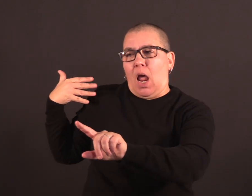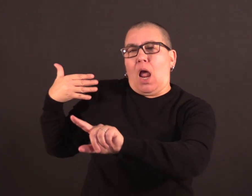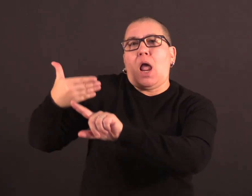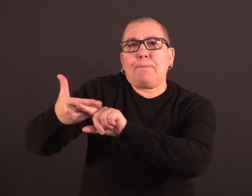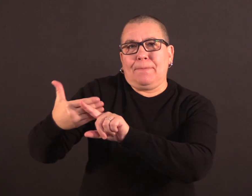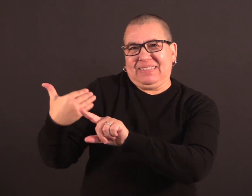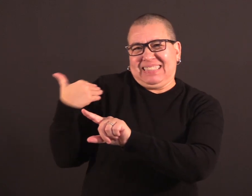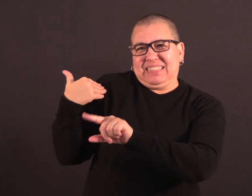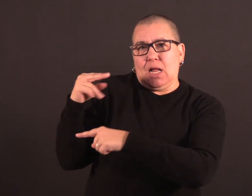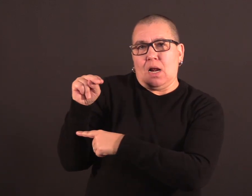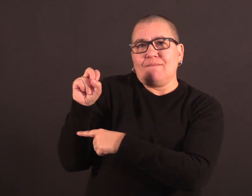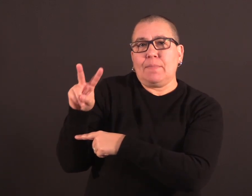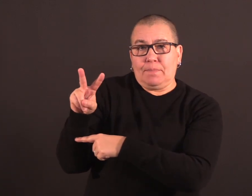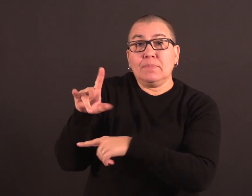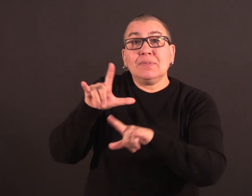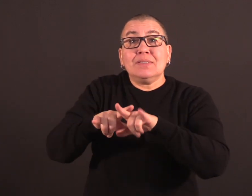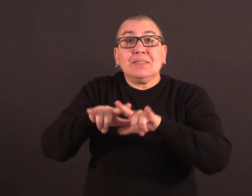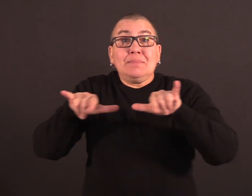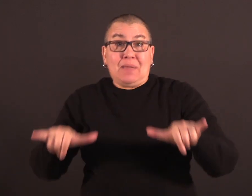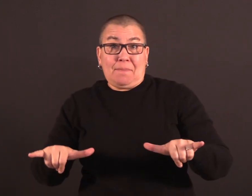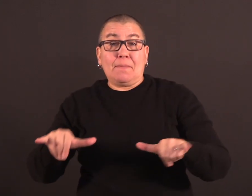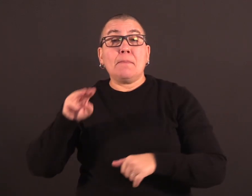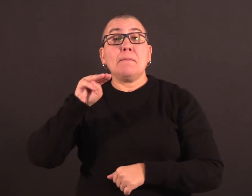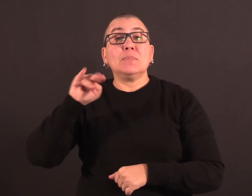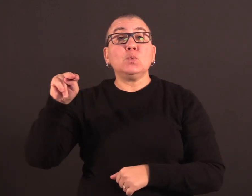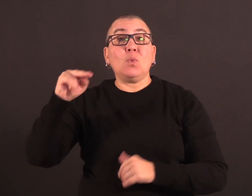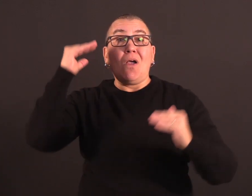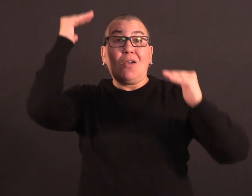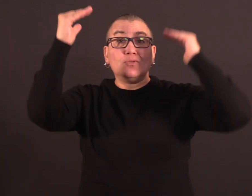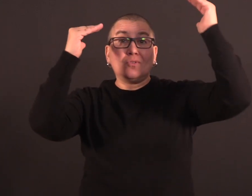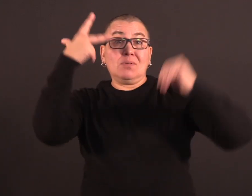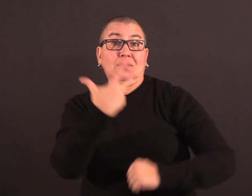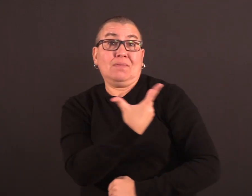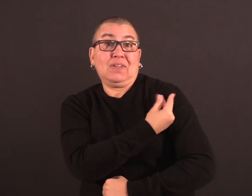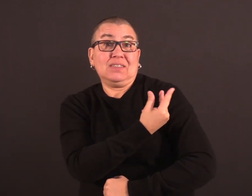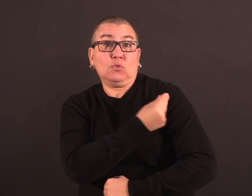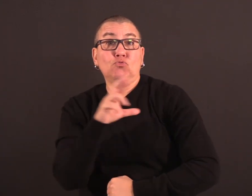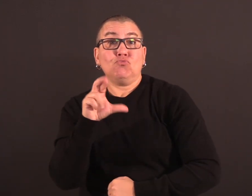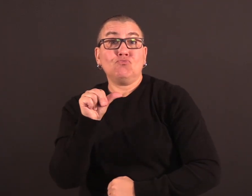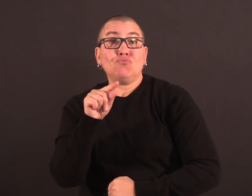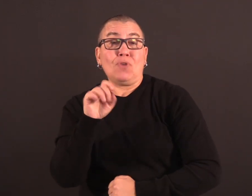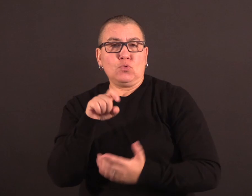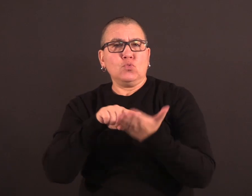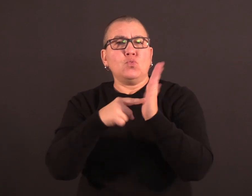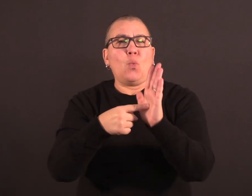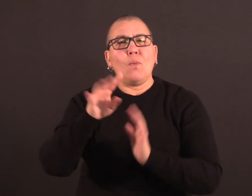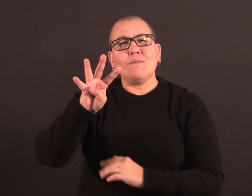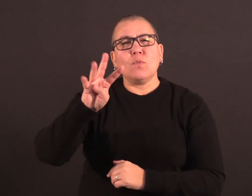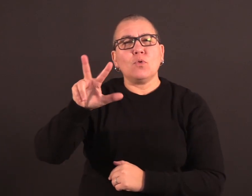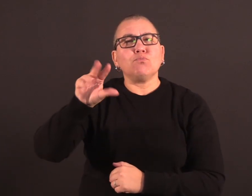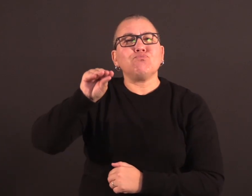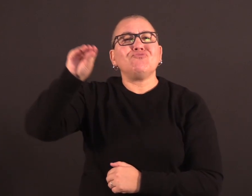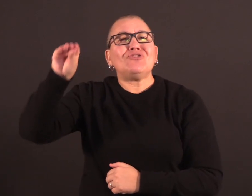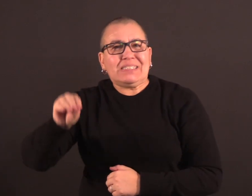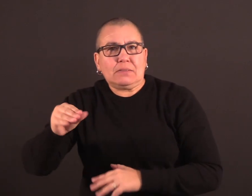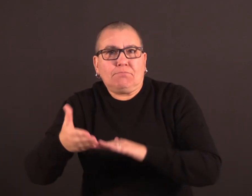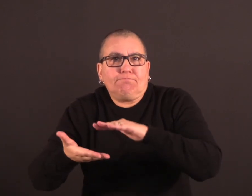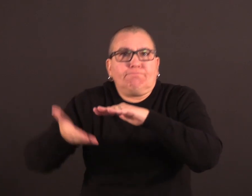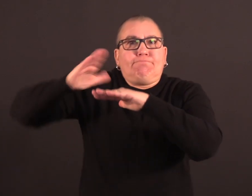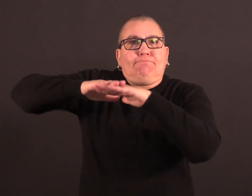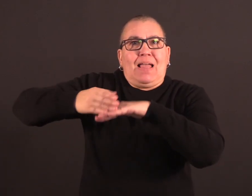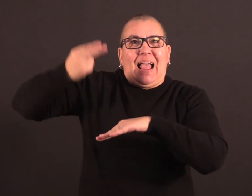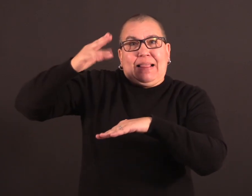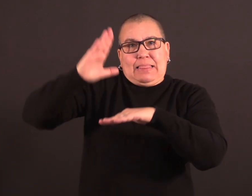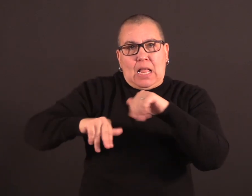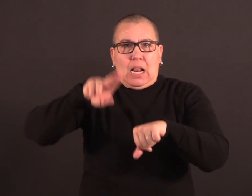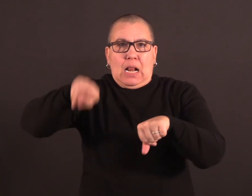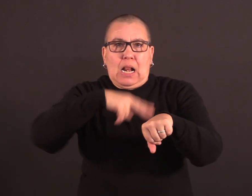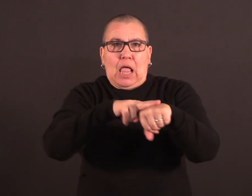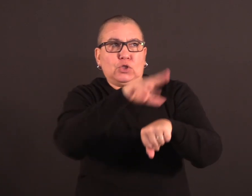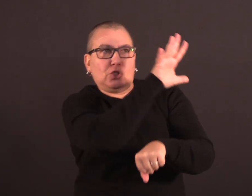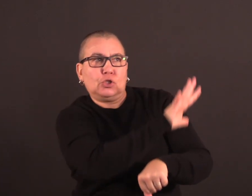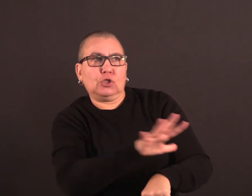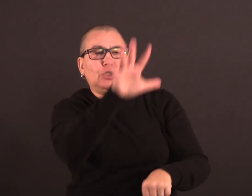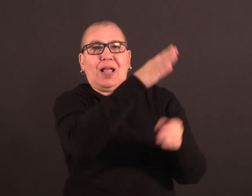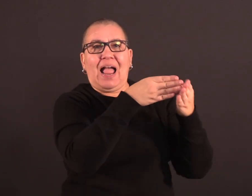COVID-19 continues its upward creep, especially among older Minnesotans